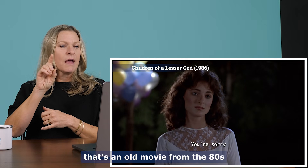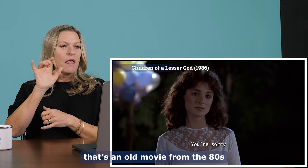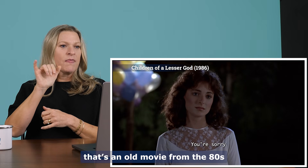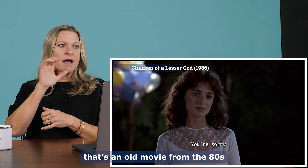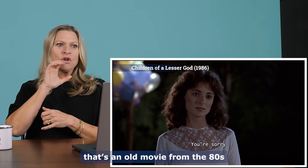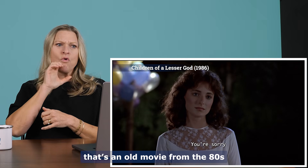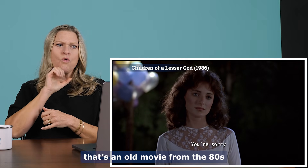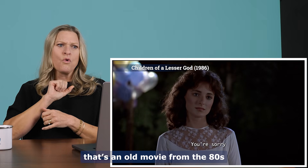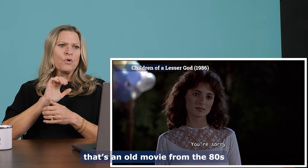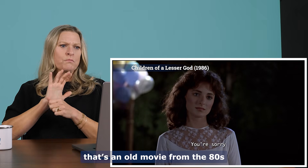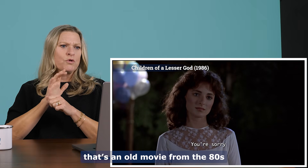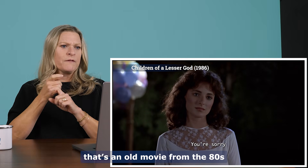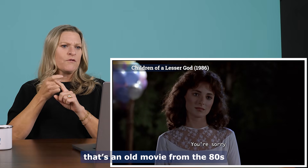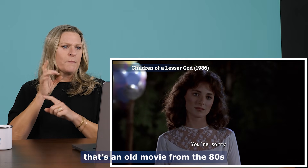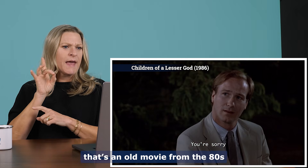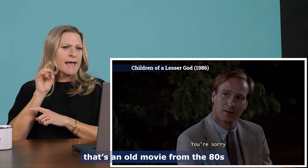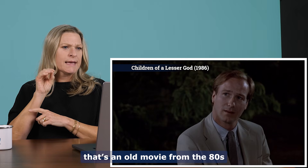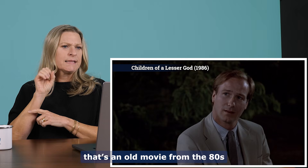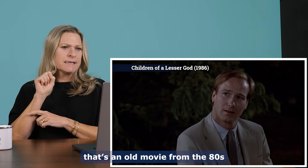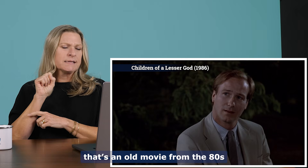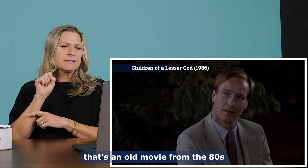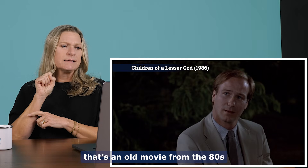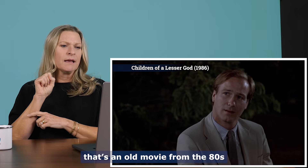that’s an old movie from the 80s